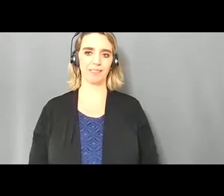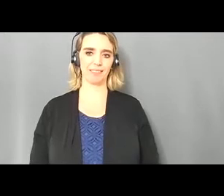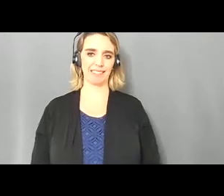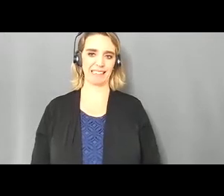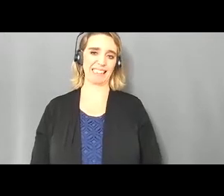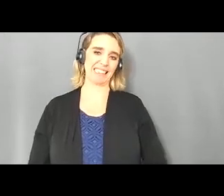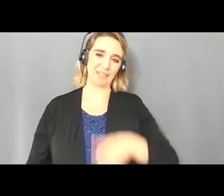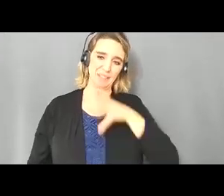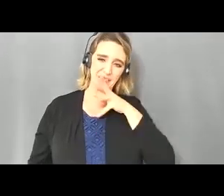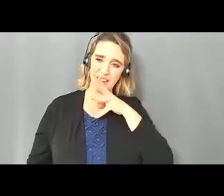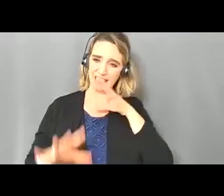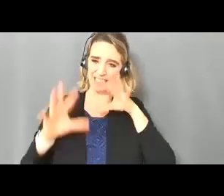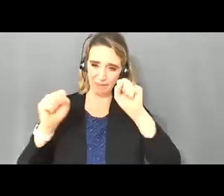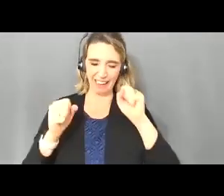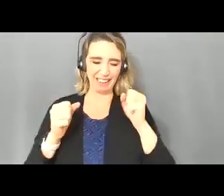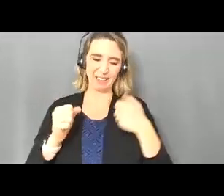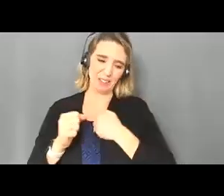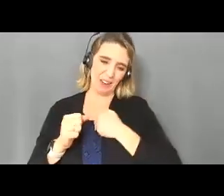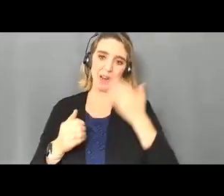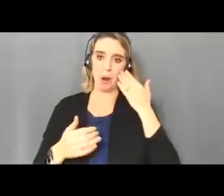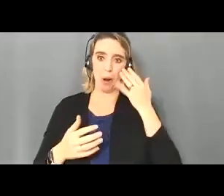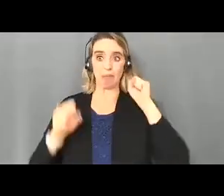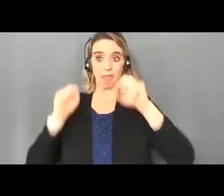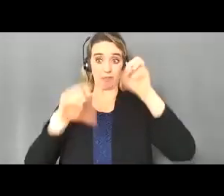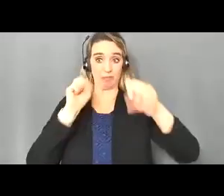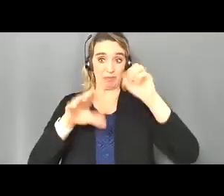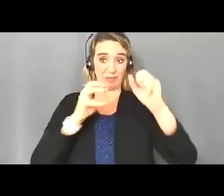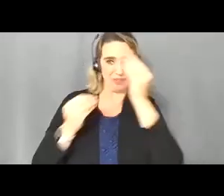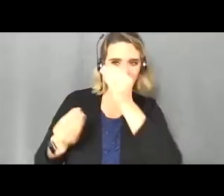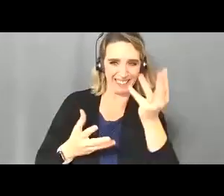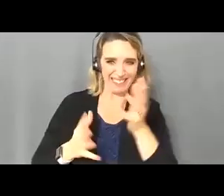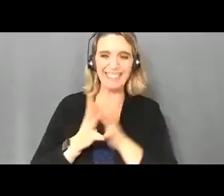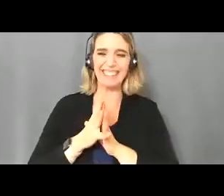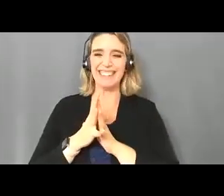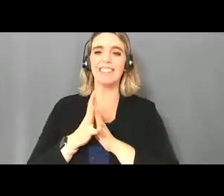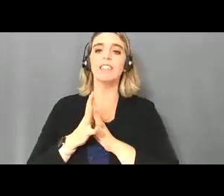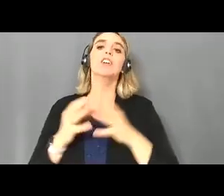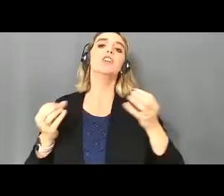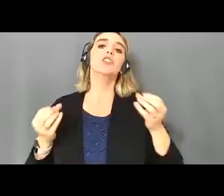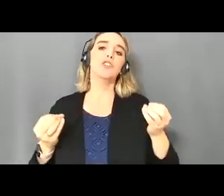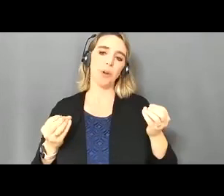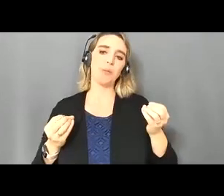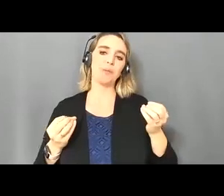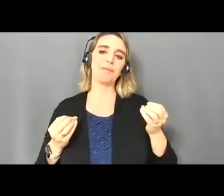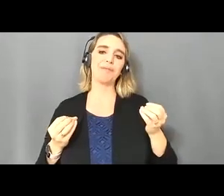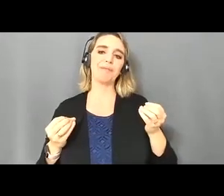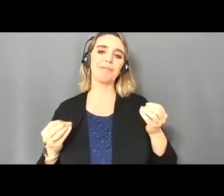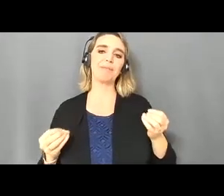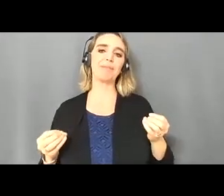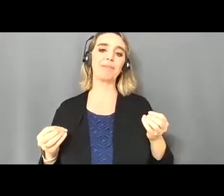and I just throw a lot of information at you. So one of the ways that I like to bring our services to light,